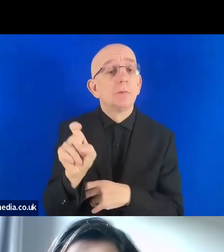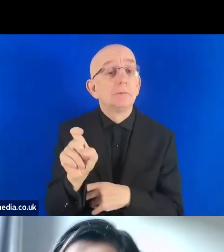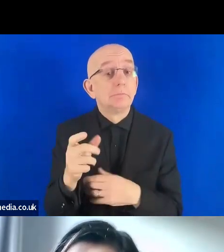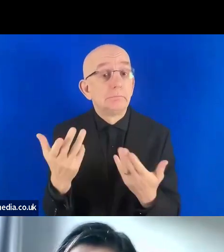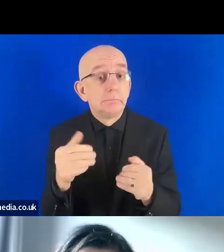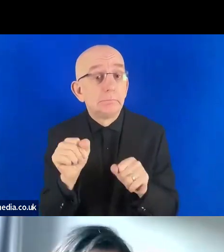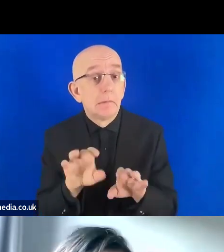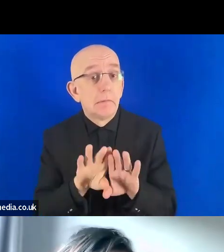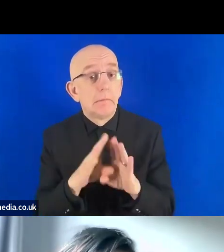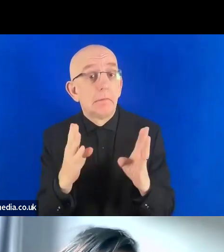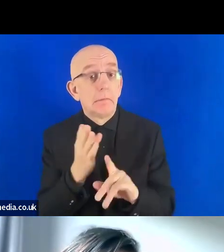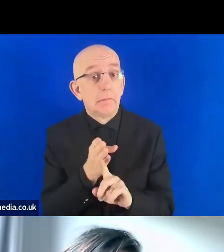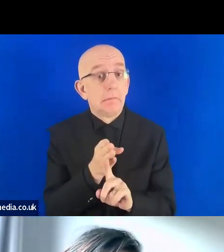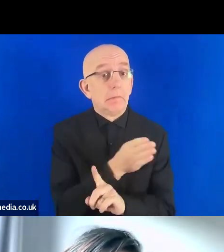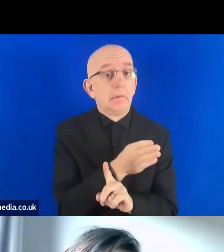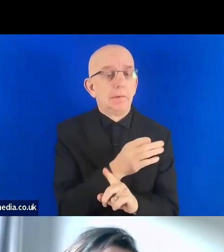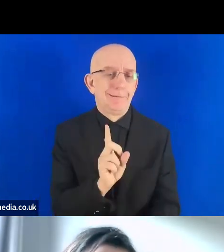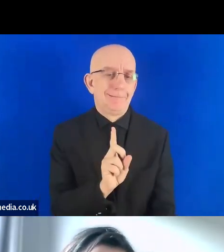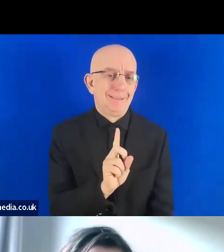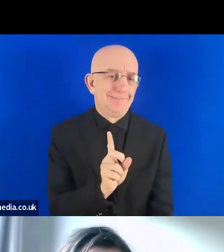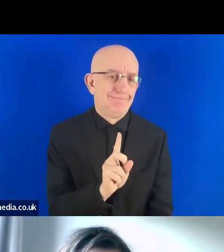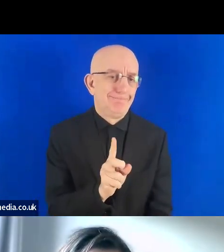for the dates that are on mentioned on the slide.